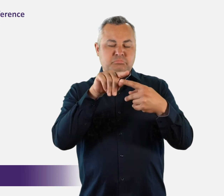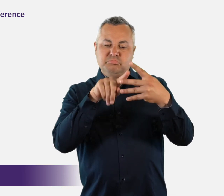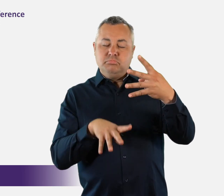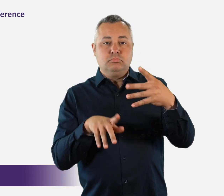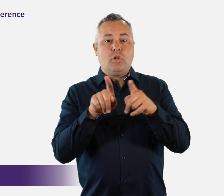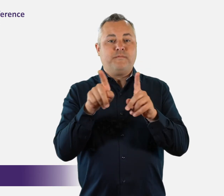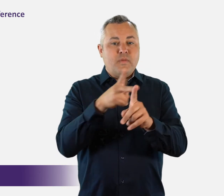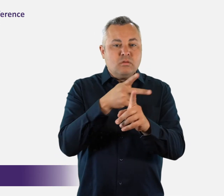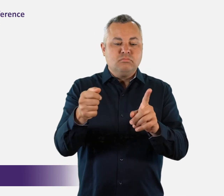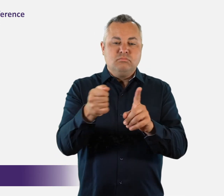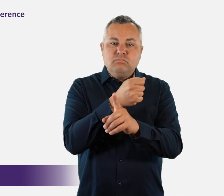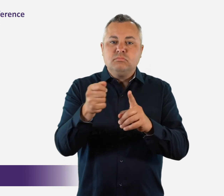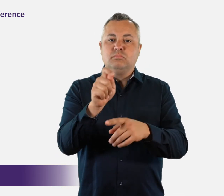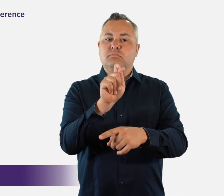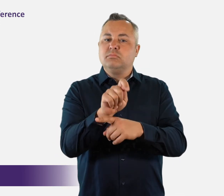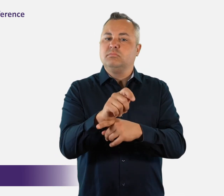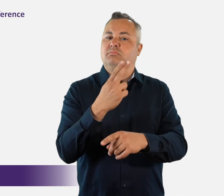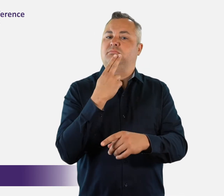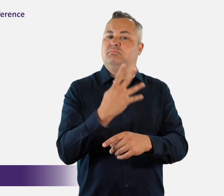in education and learning environments.